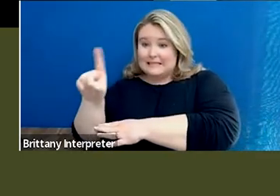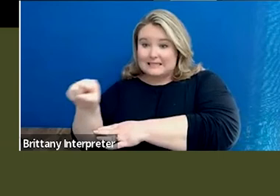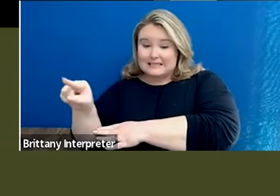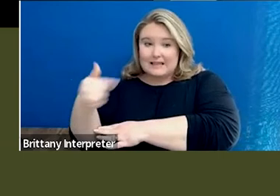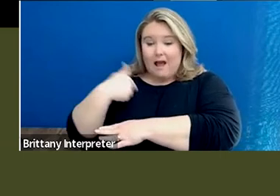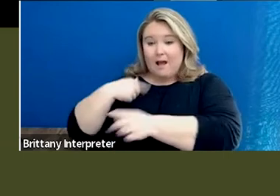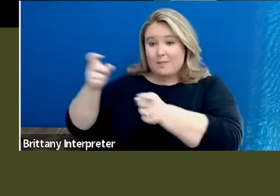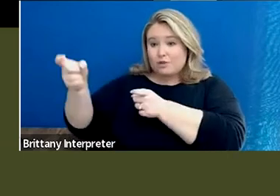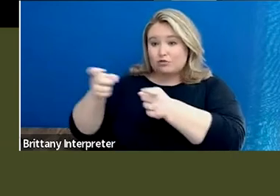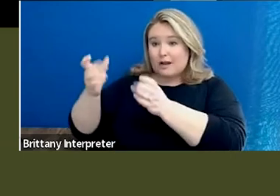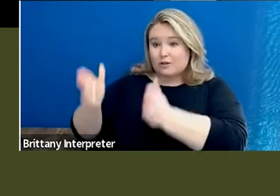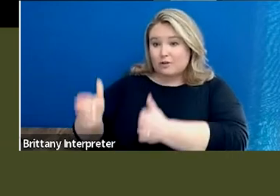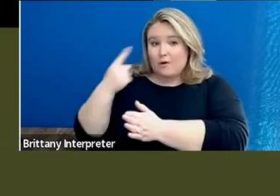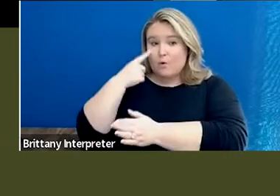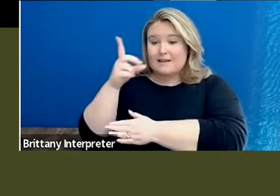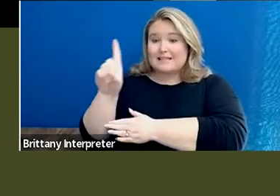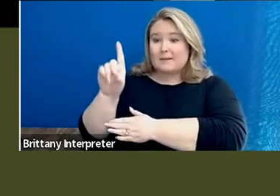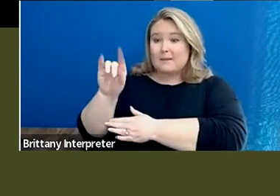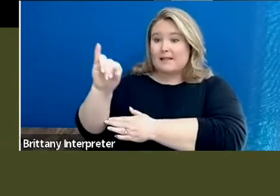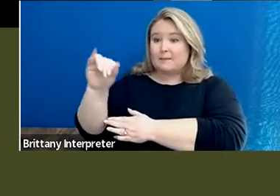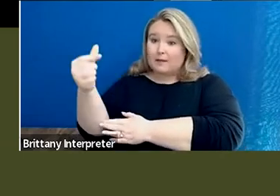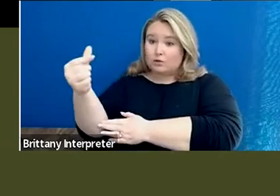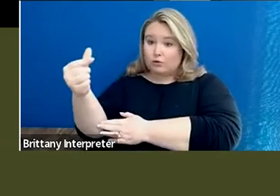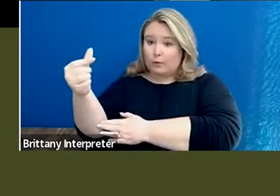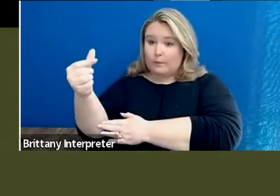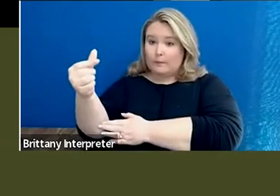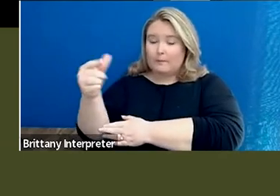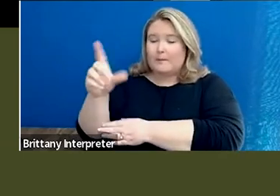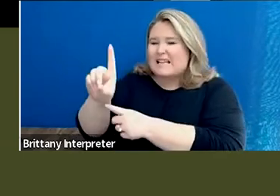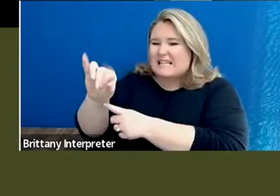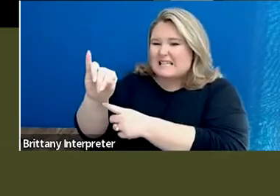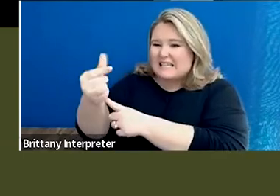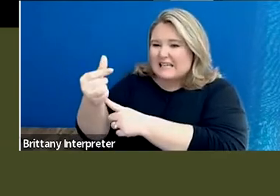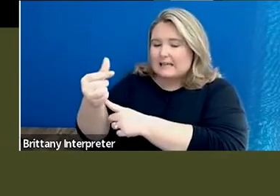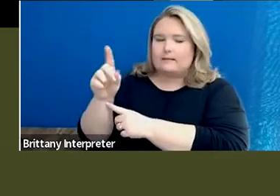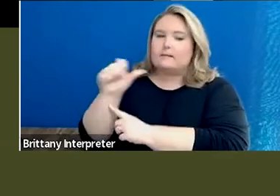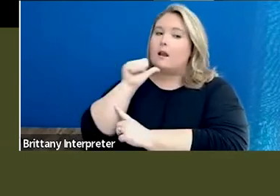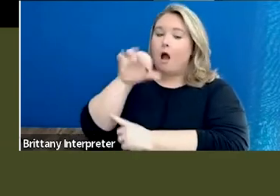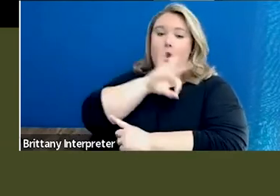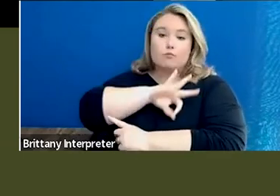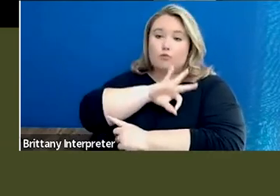of Disability Independence Group. DIG is a nonprofit advocacy center for disability rights.